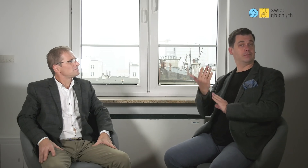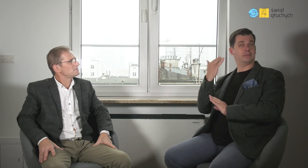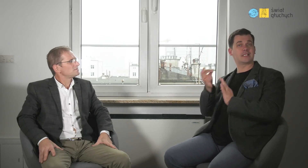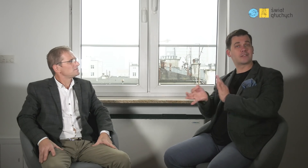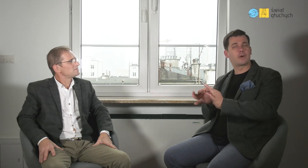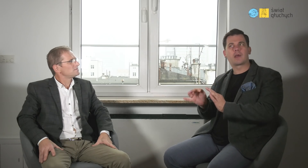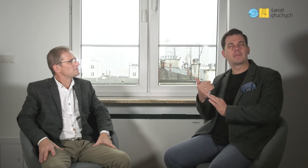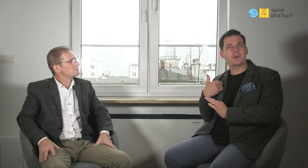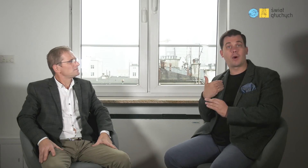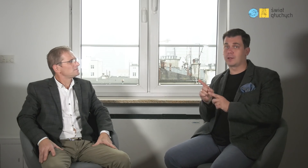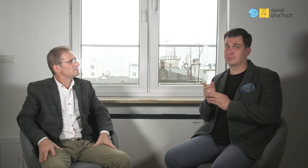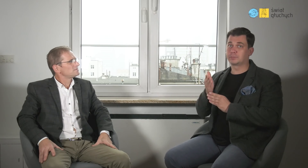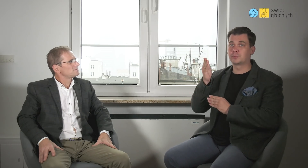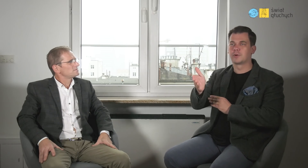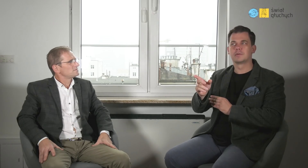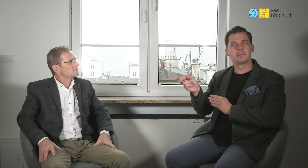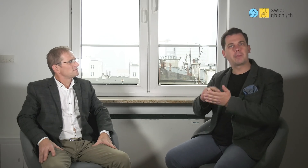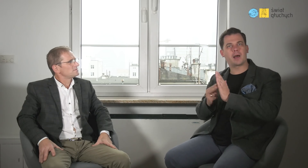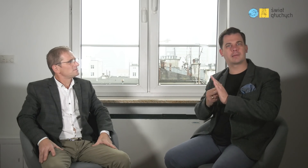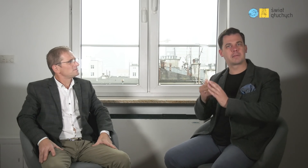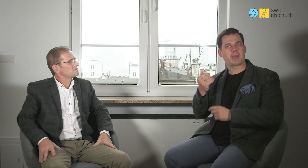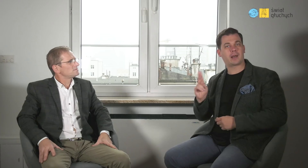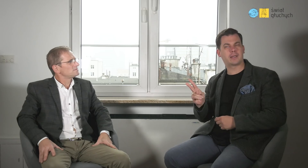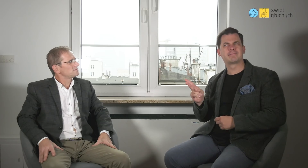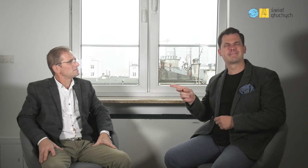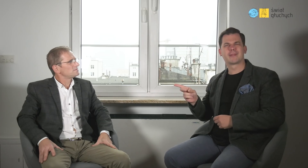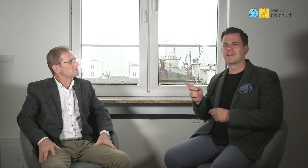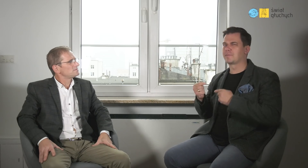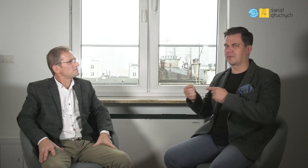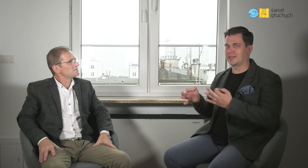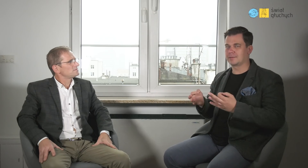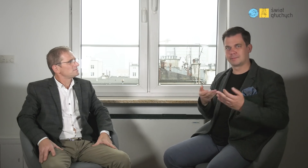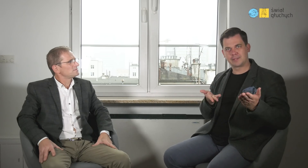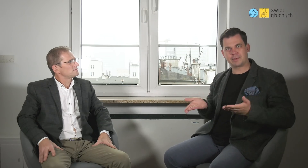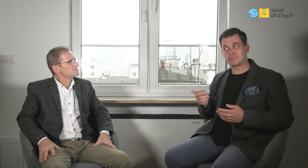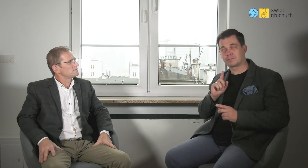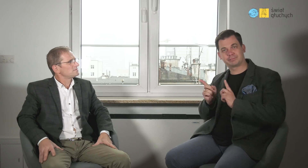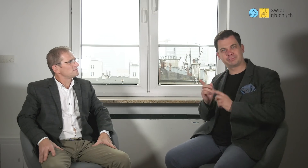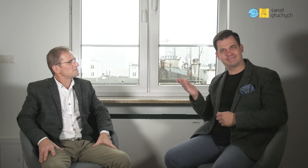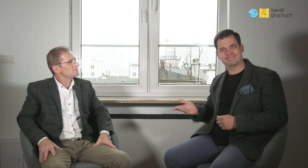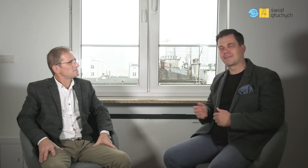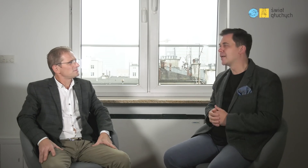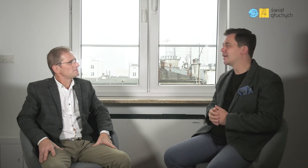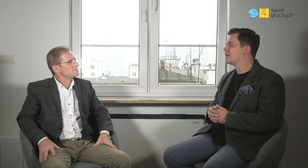reminisce about what was in the past and what will happen in the future. Welcome